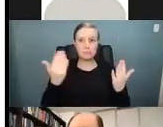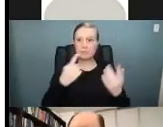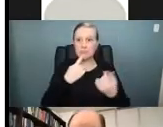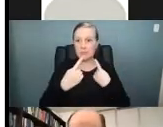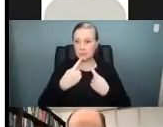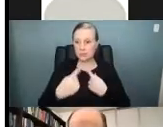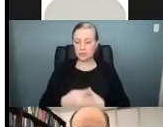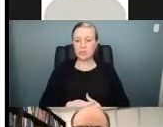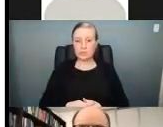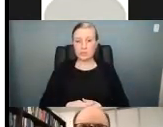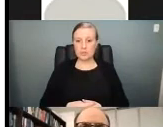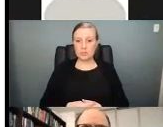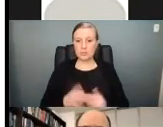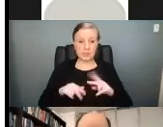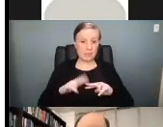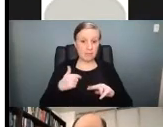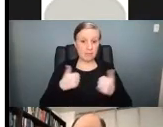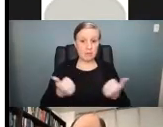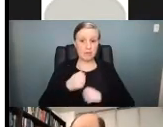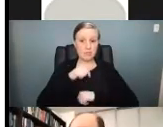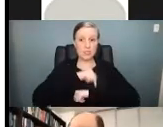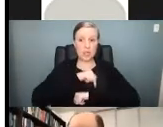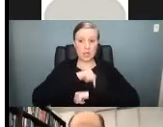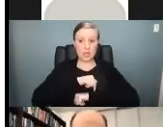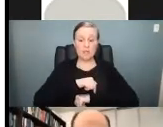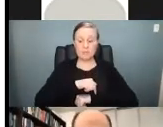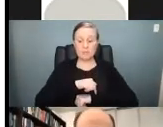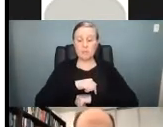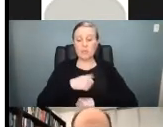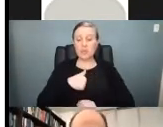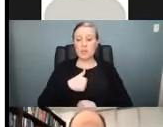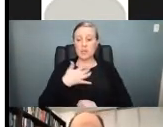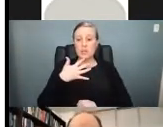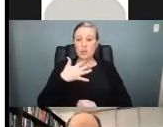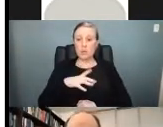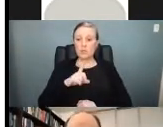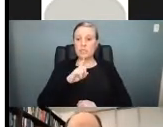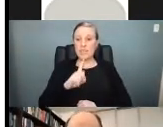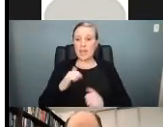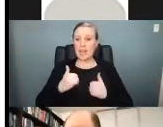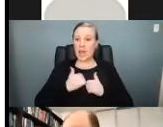if I've got time, just by emphasizing that the work that we've been talking about has